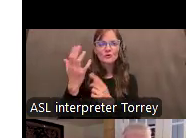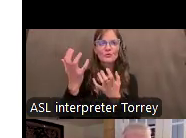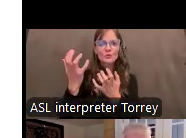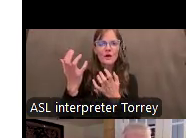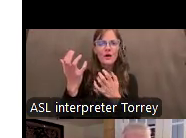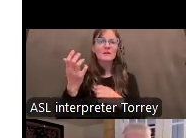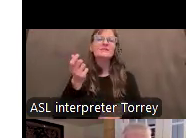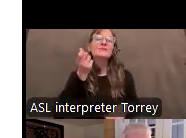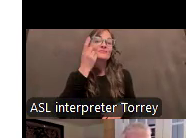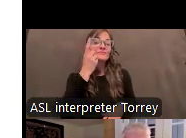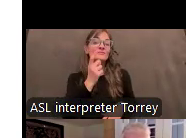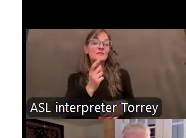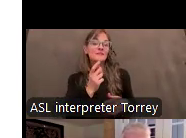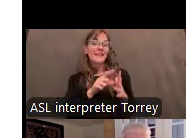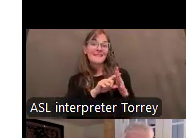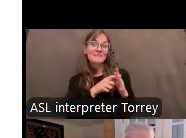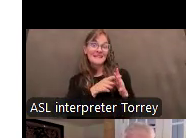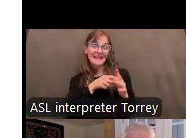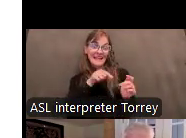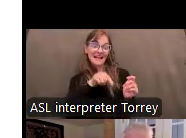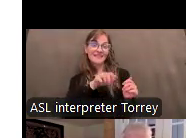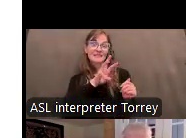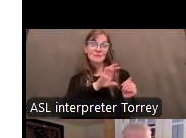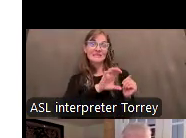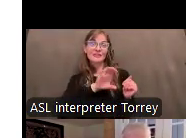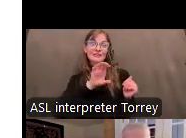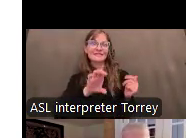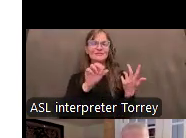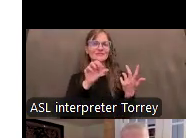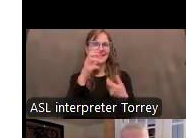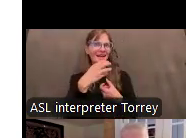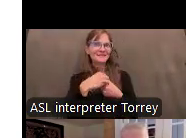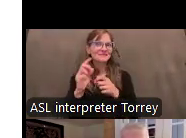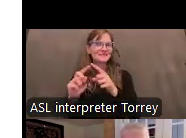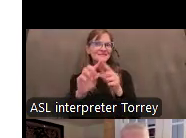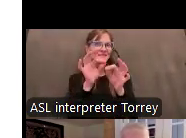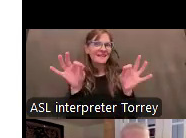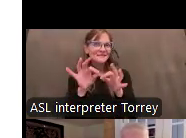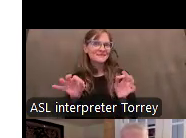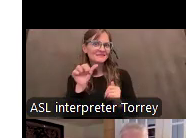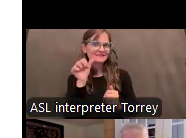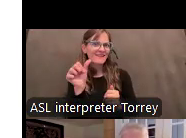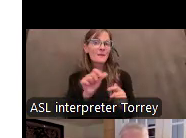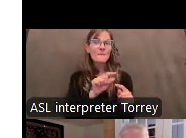in multiple languages, but we built a platform and a system that would allow us to migrate it